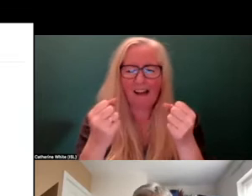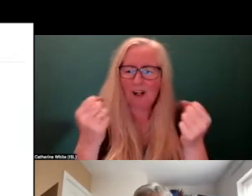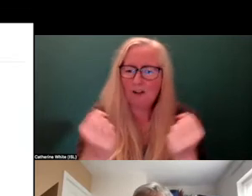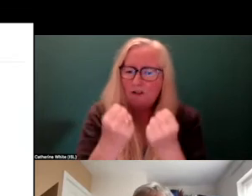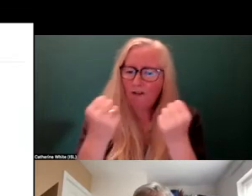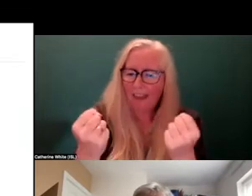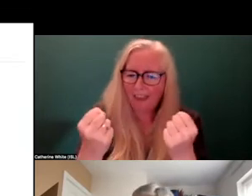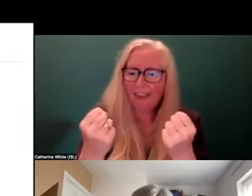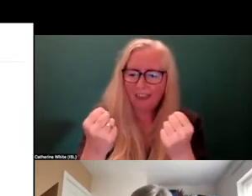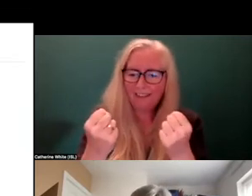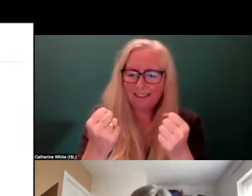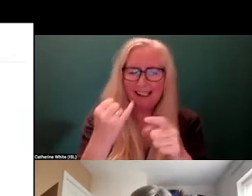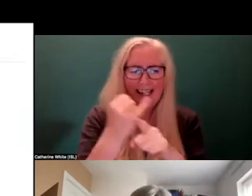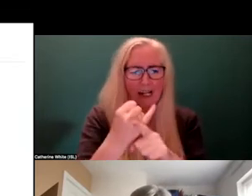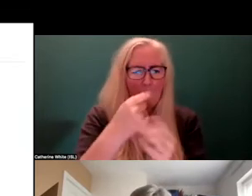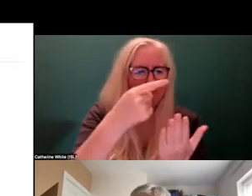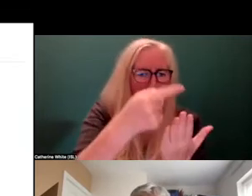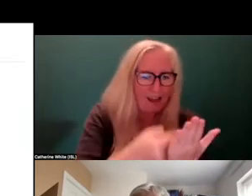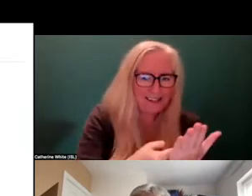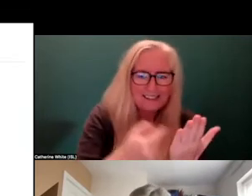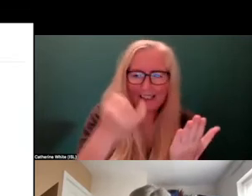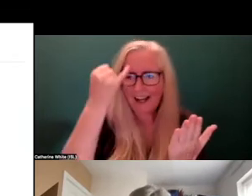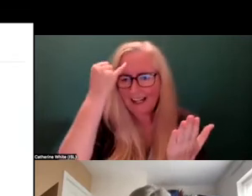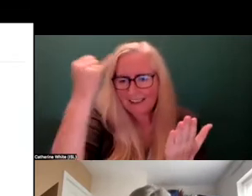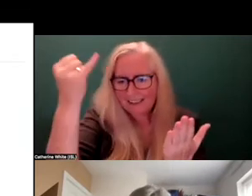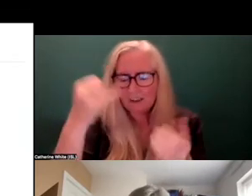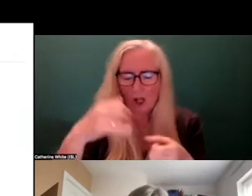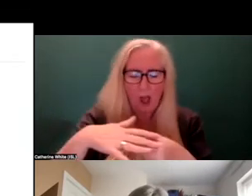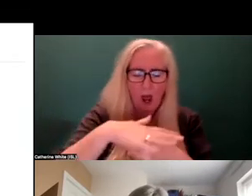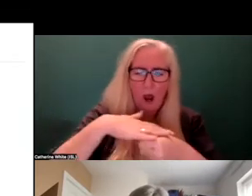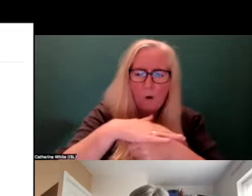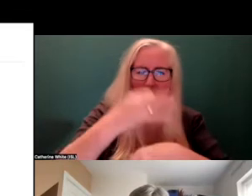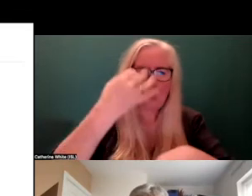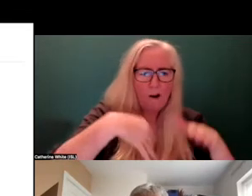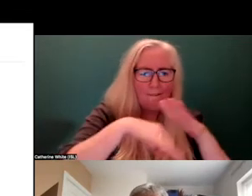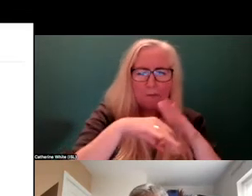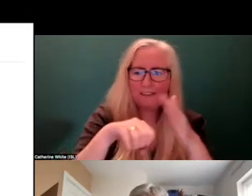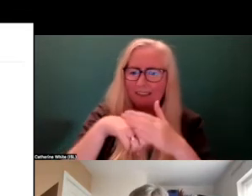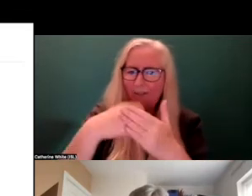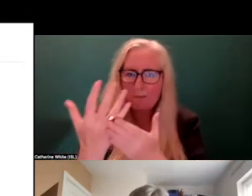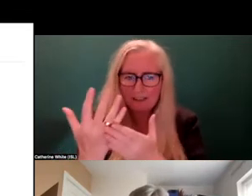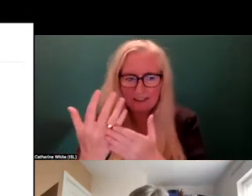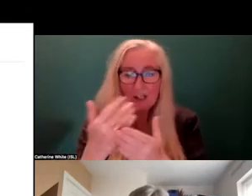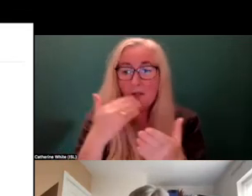and strengthening their place in the milieu of policy initiatives, at local government and local government development.